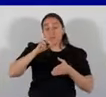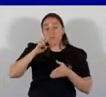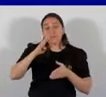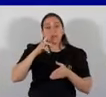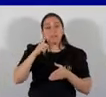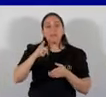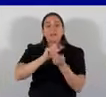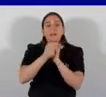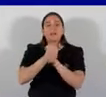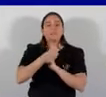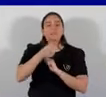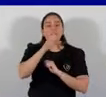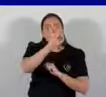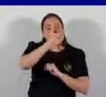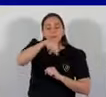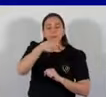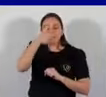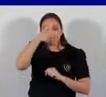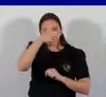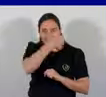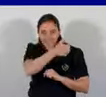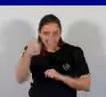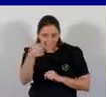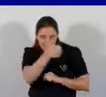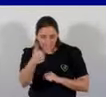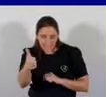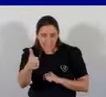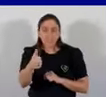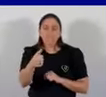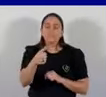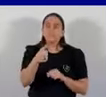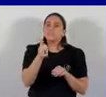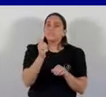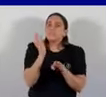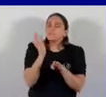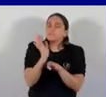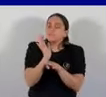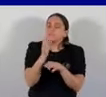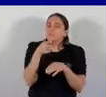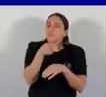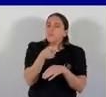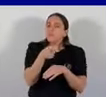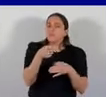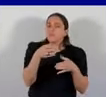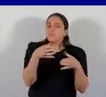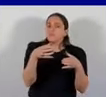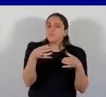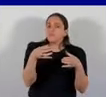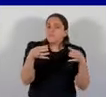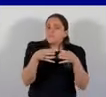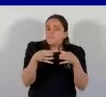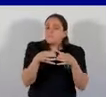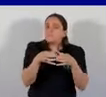And jumps to 0.66% Where more than two thirds of that is explained